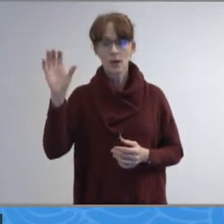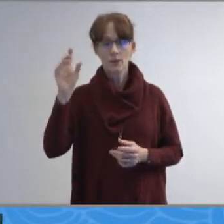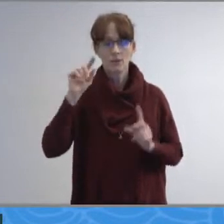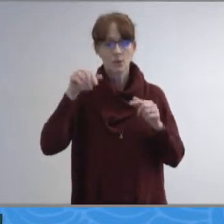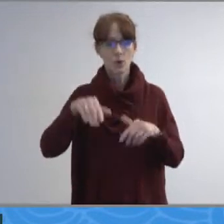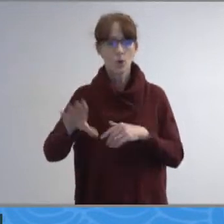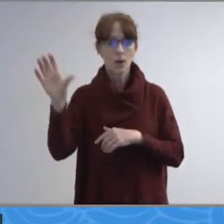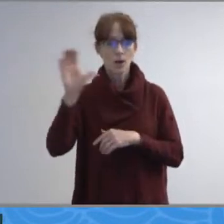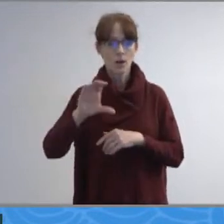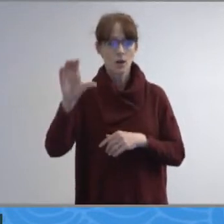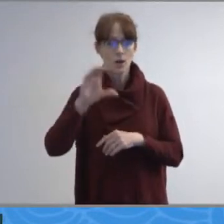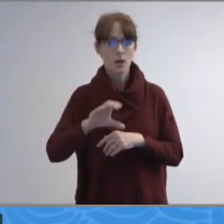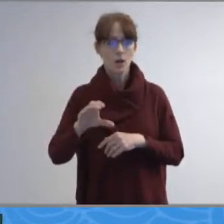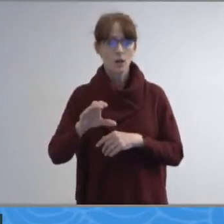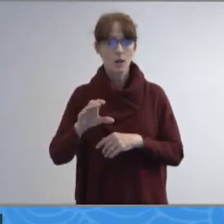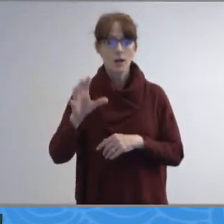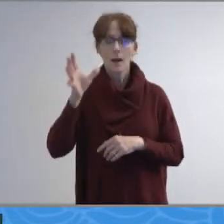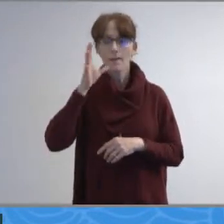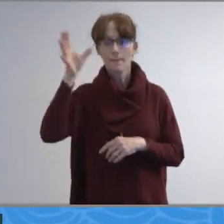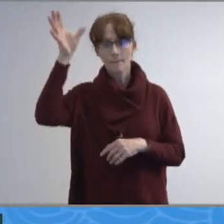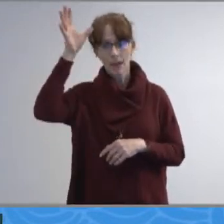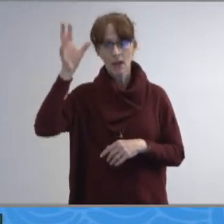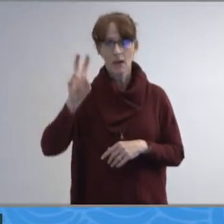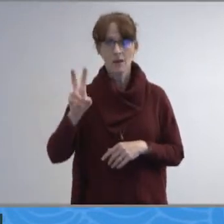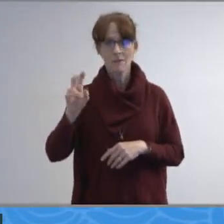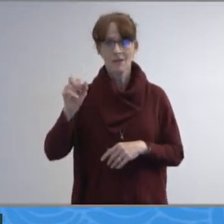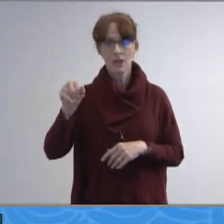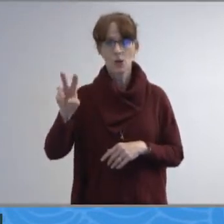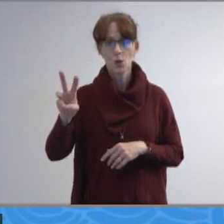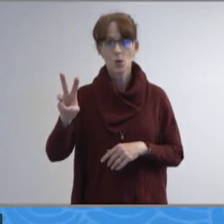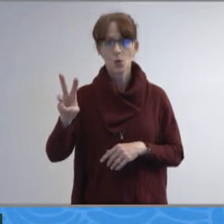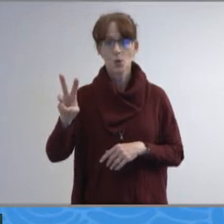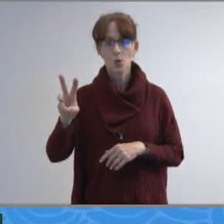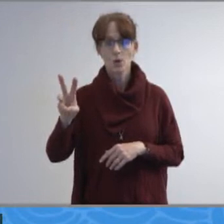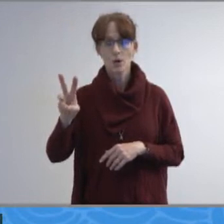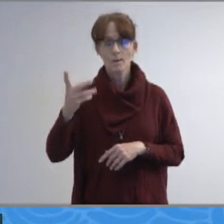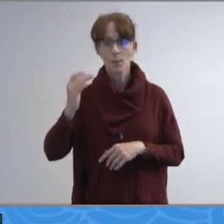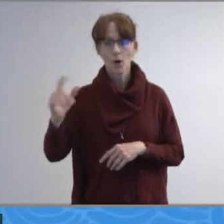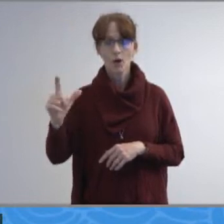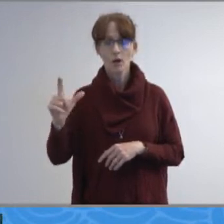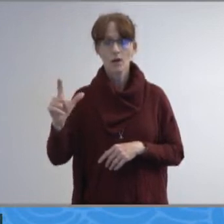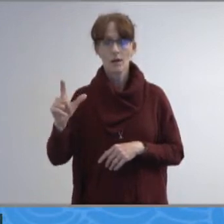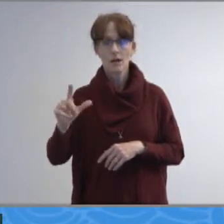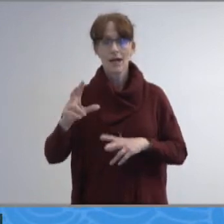if you log in to the Parent View portal, you can choose Assessments and More,